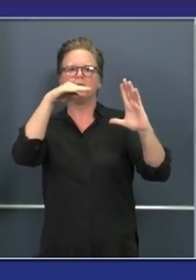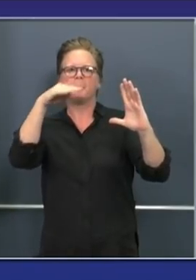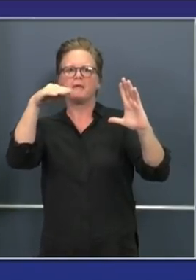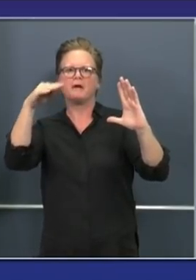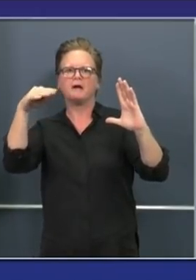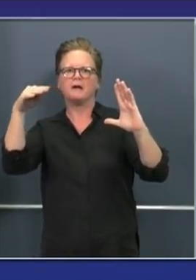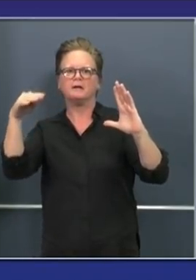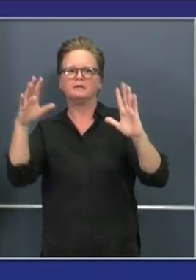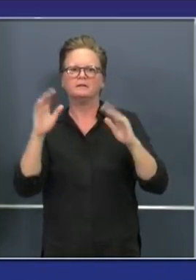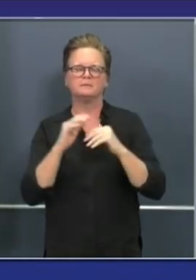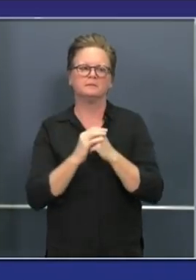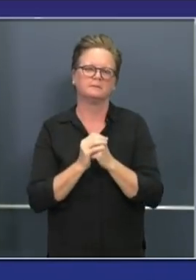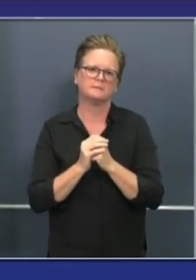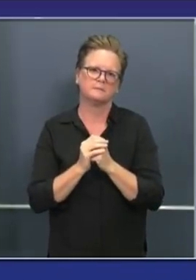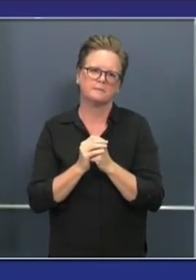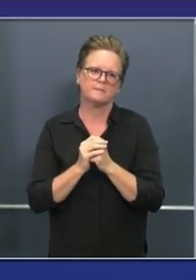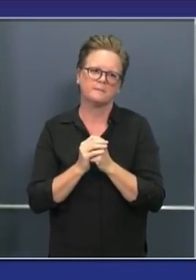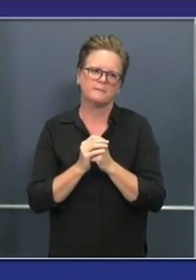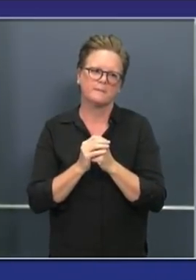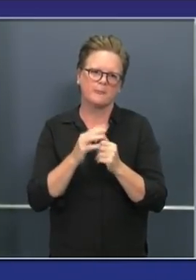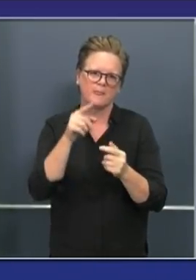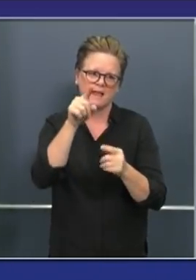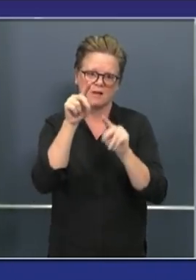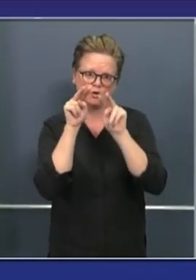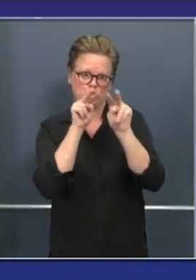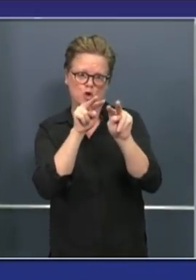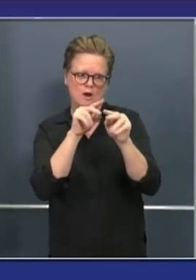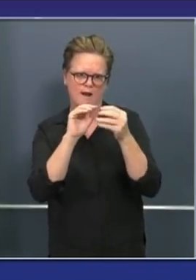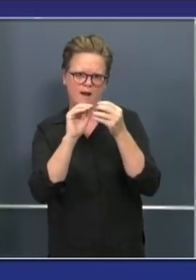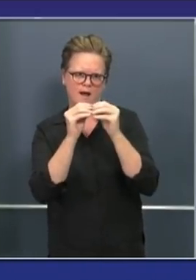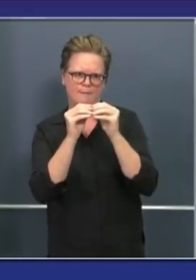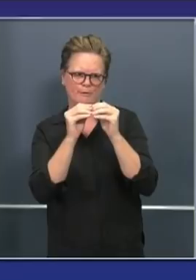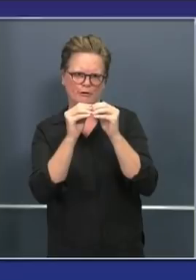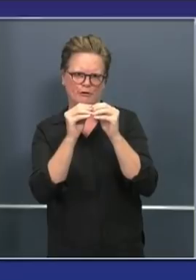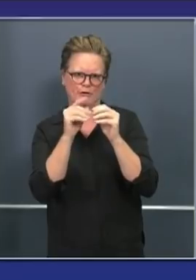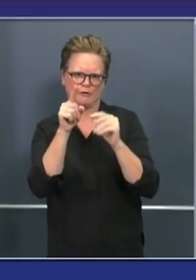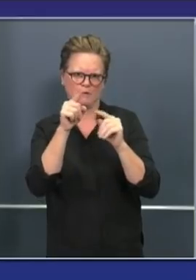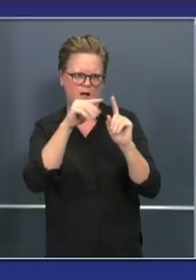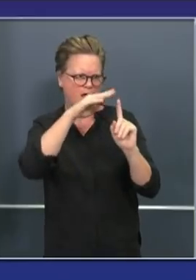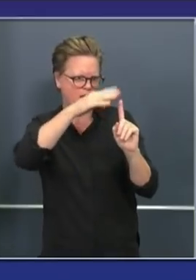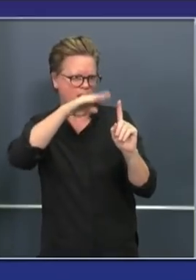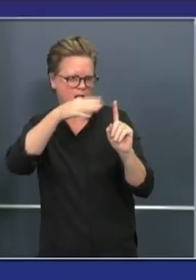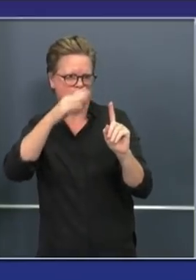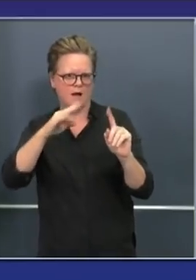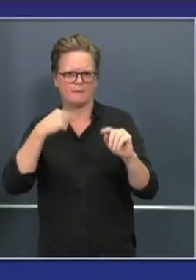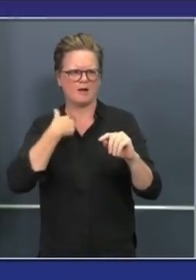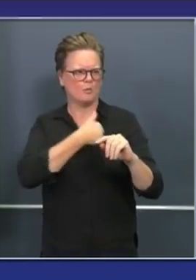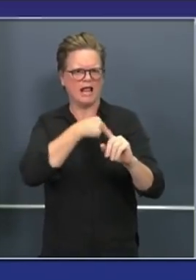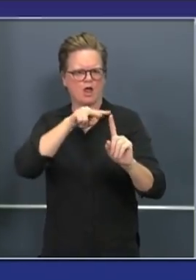AGAIN, OF THE KINDS OF EXAMPLES OF WHAT WE FOCUS ON DAY IN AND DAY OUT FOR EPIDEMIOLOGICAL